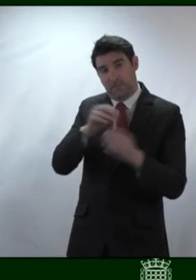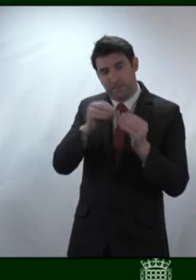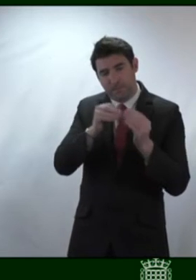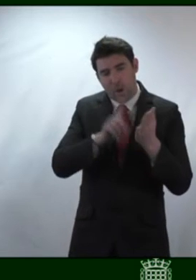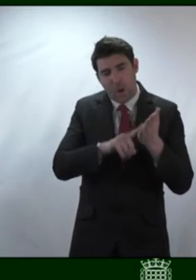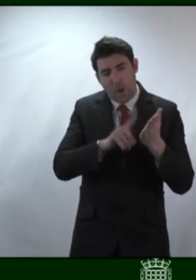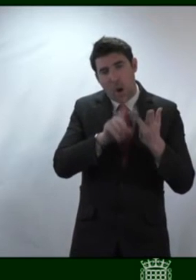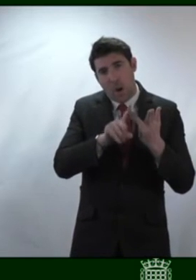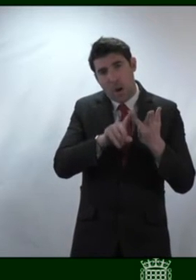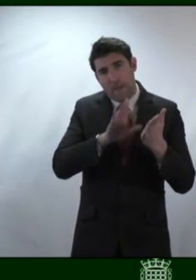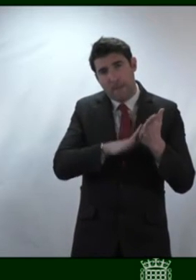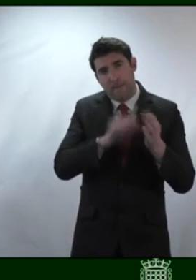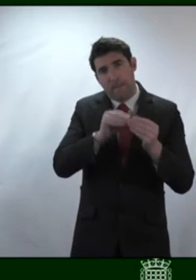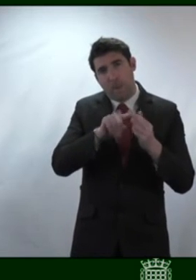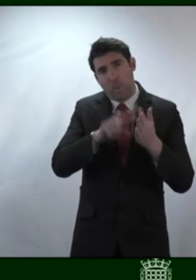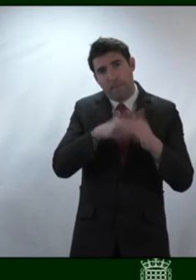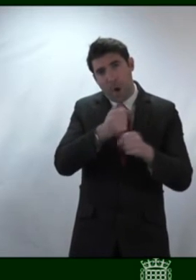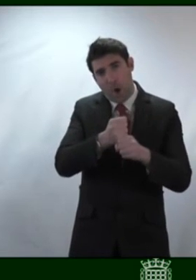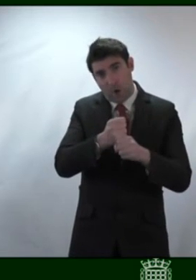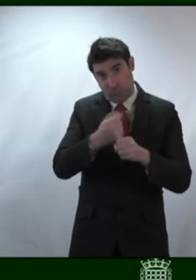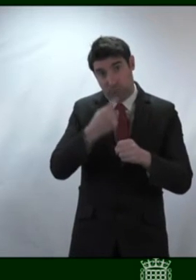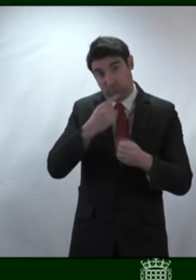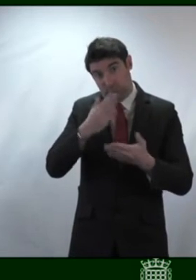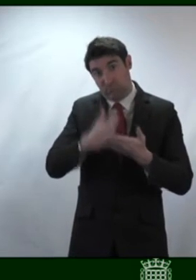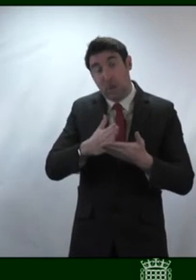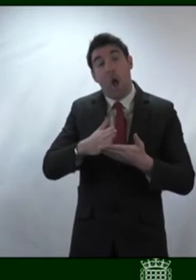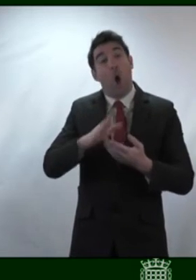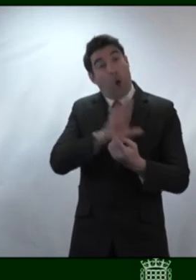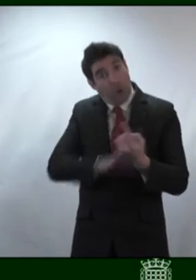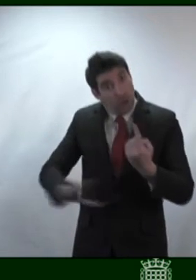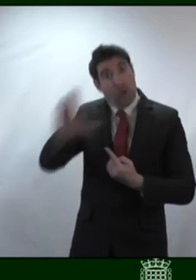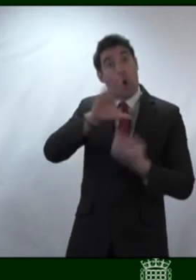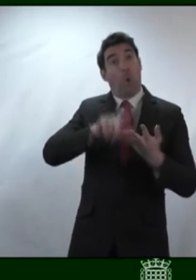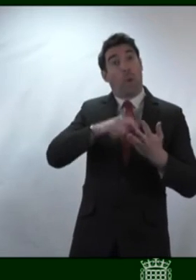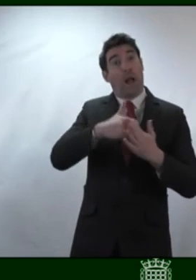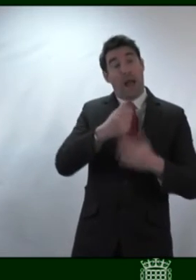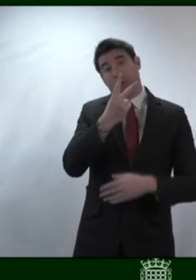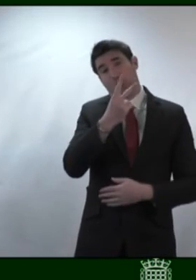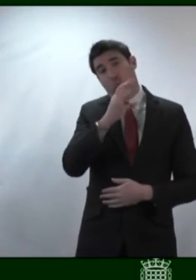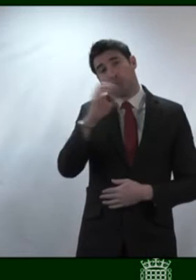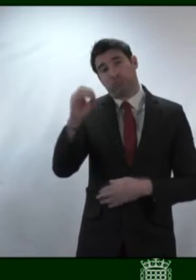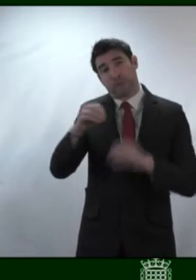this year. Scottish Government analysis estimates that every person in Scotland will, on average,